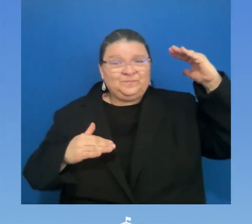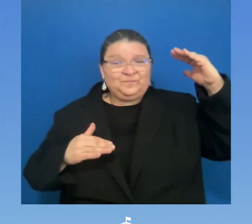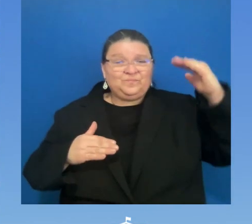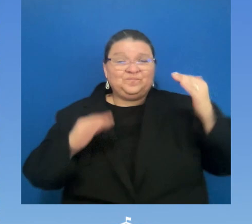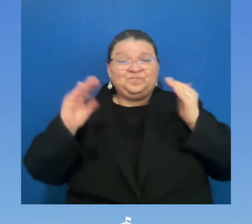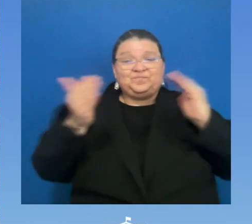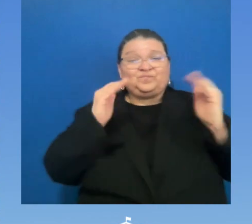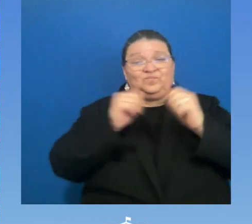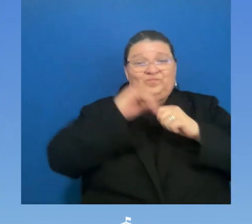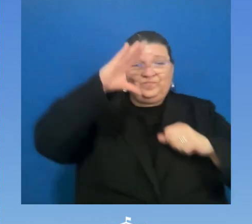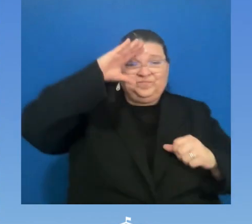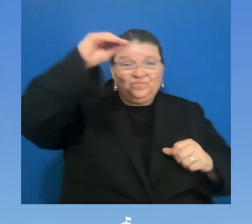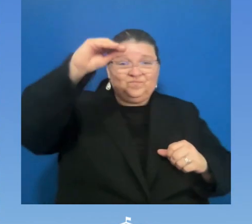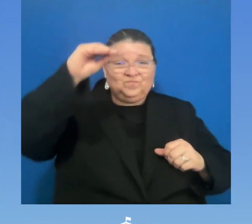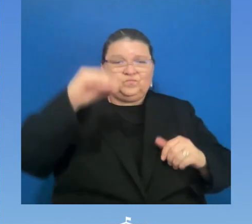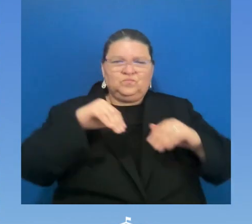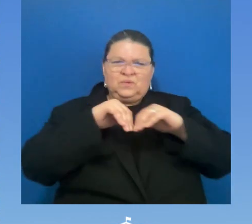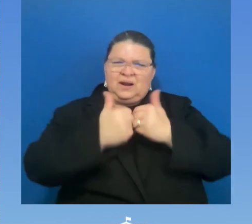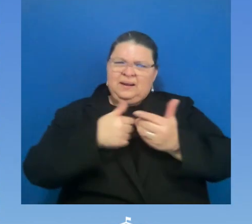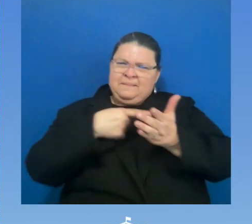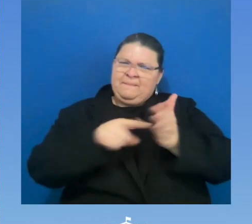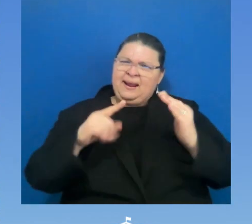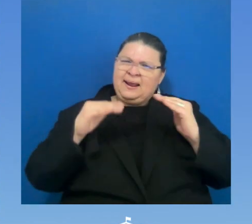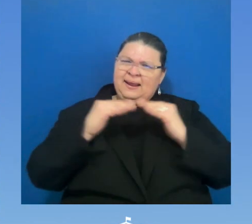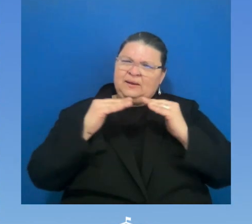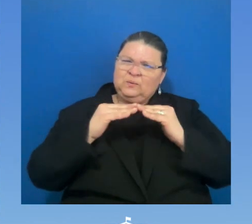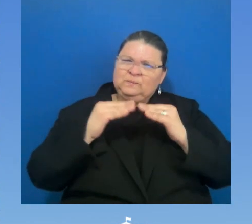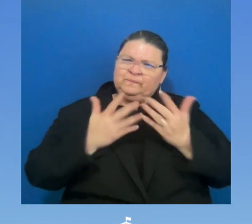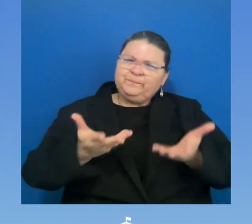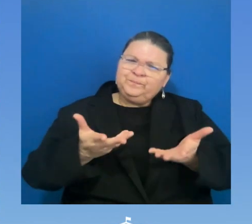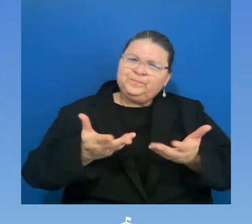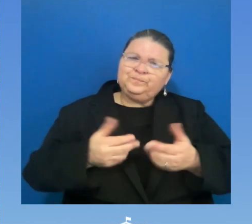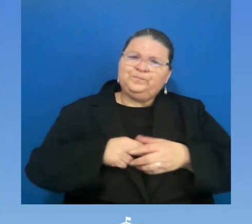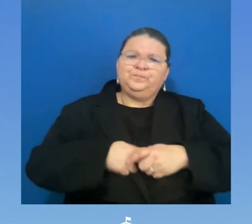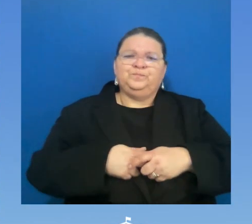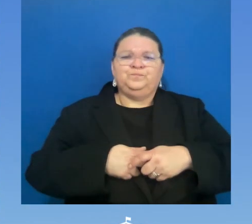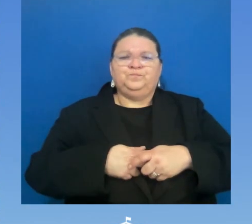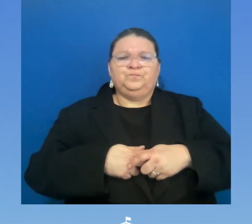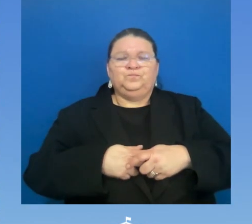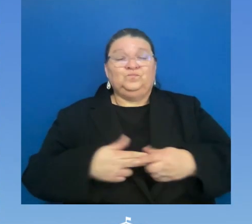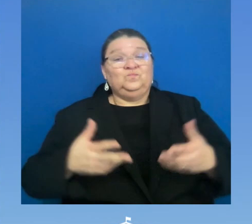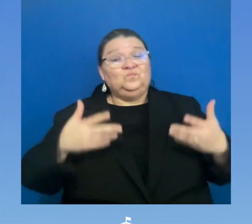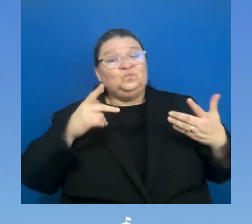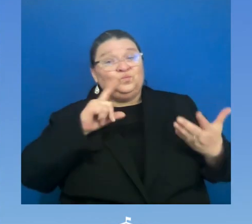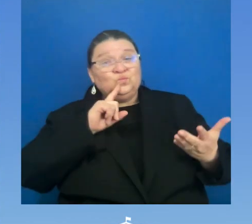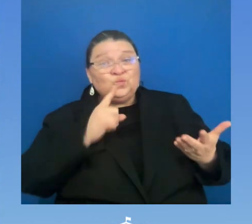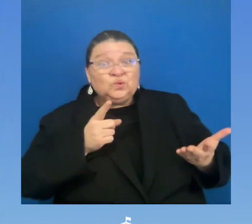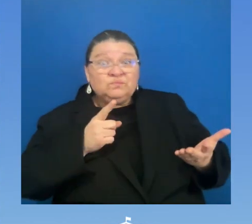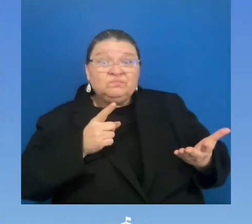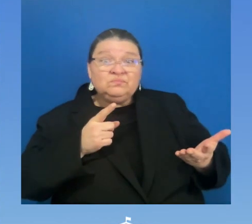There's no finish line when it comes to equality this year. As you said, we just made a $4 million adjustment